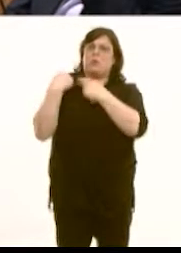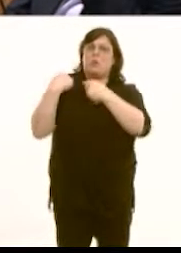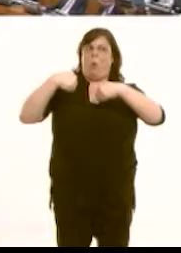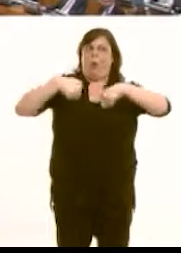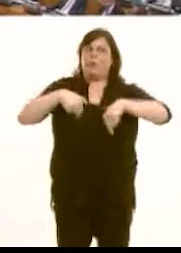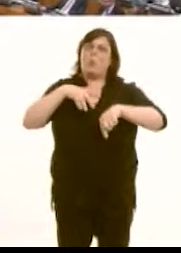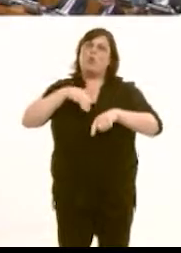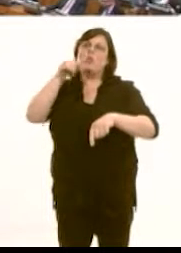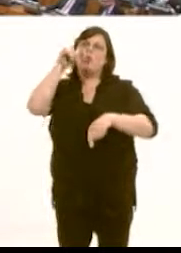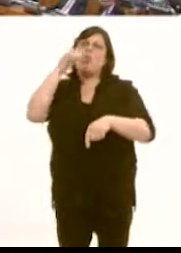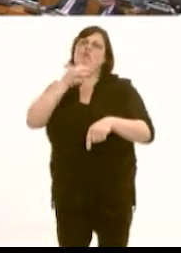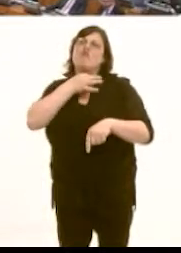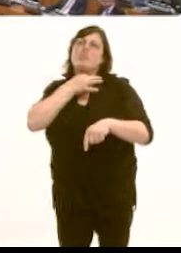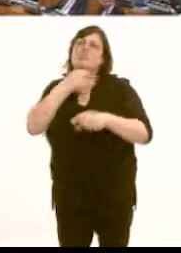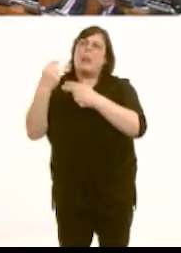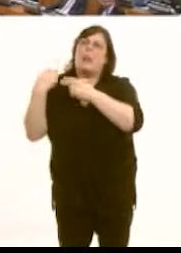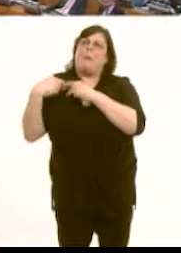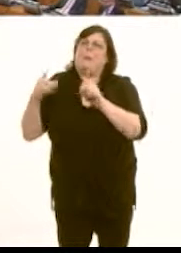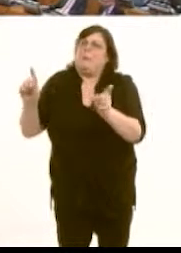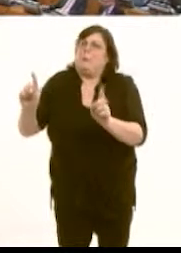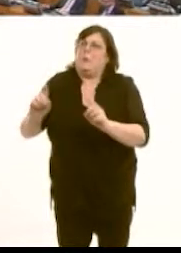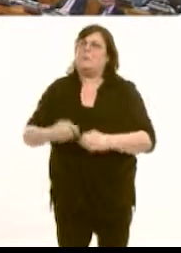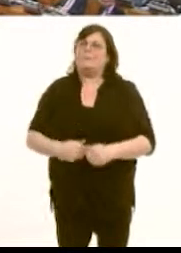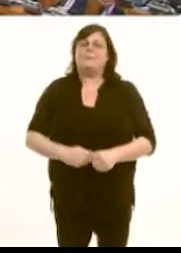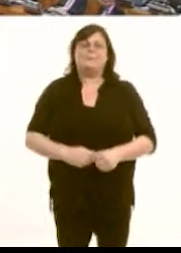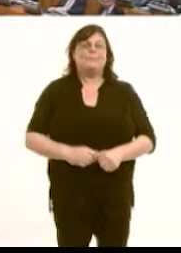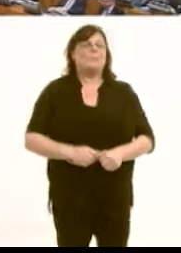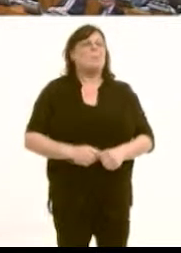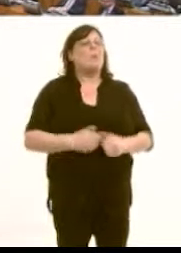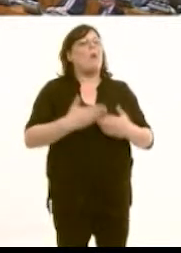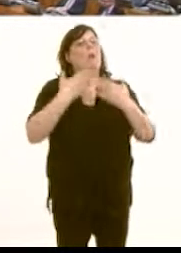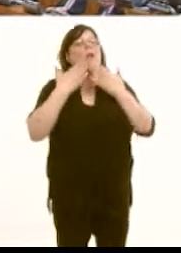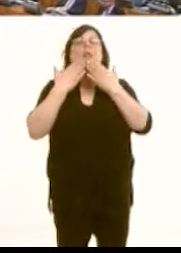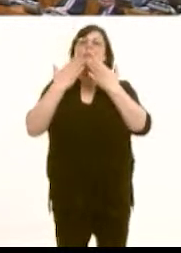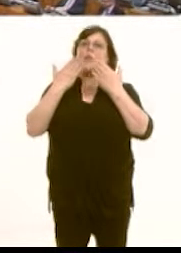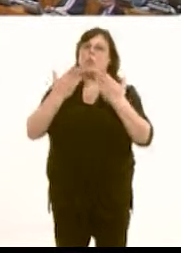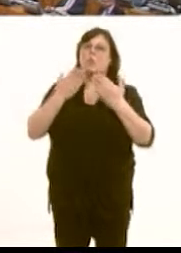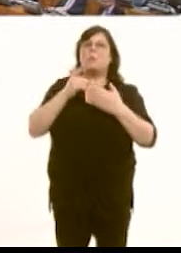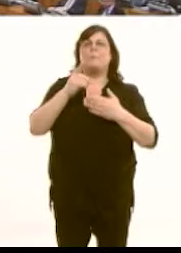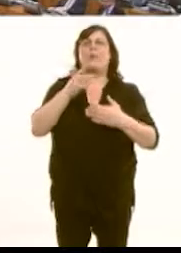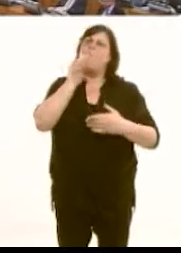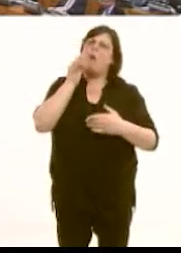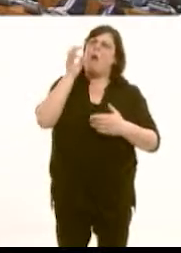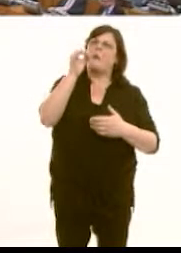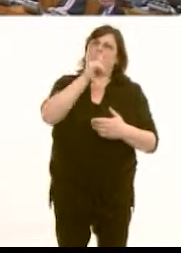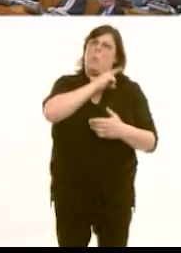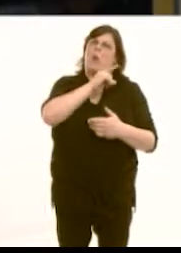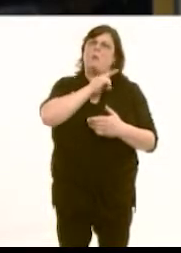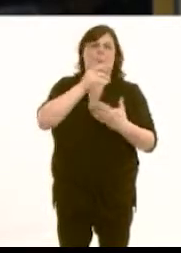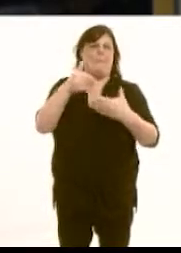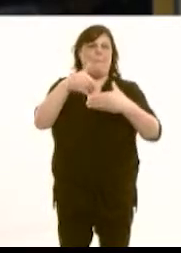Bethan Jenkins: Thank you, First Minister. Iím asking about that, really, because the members of the society have been concerned